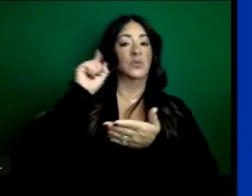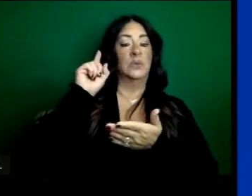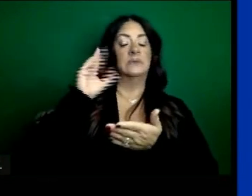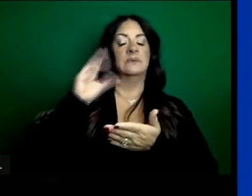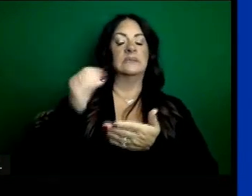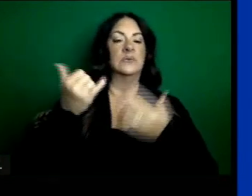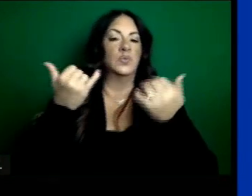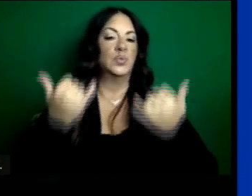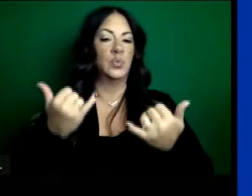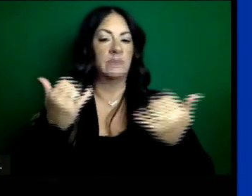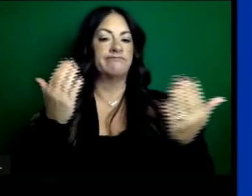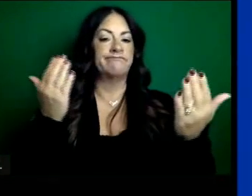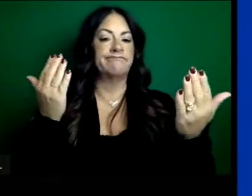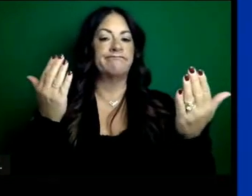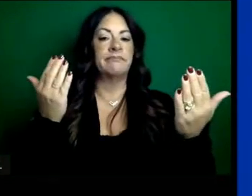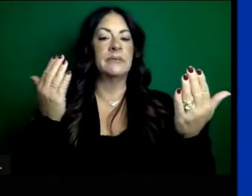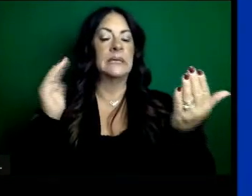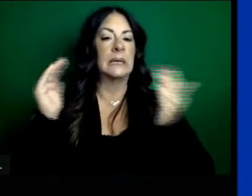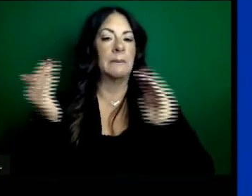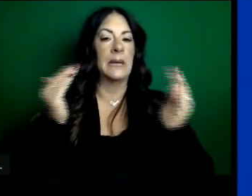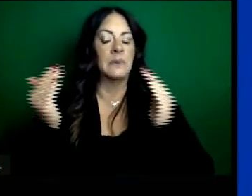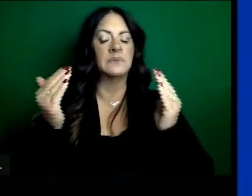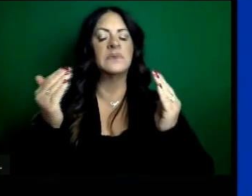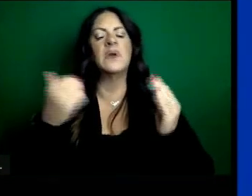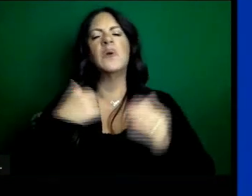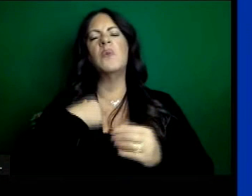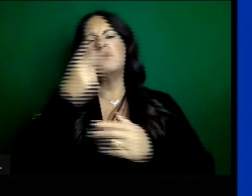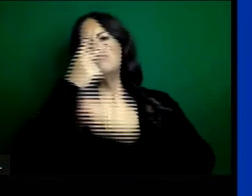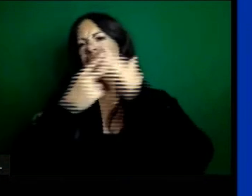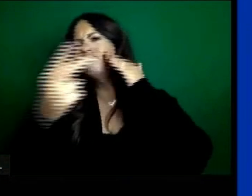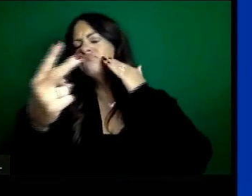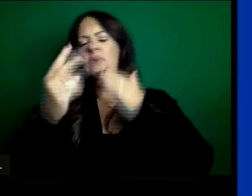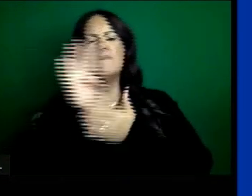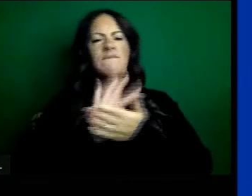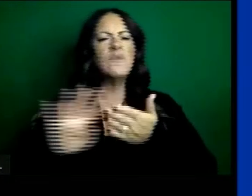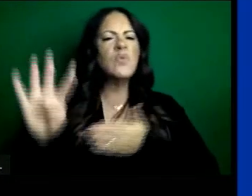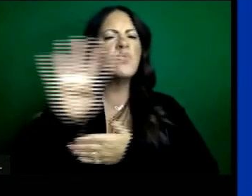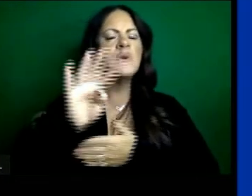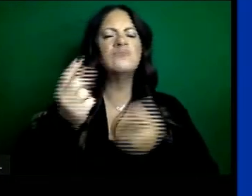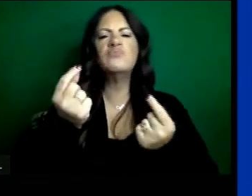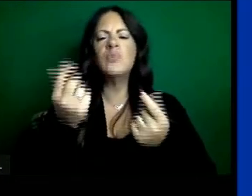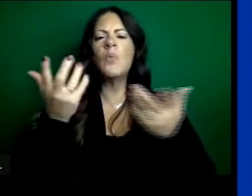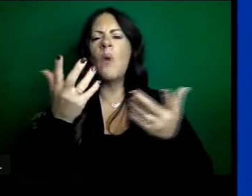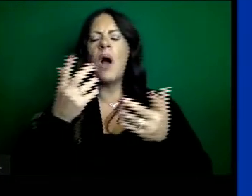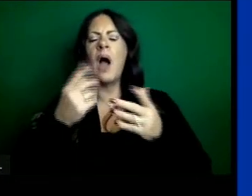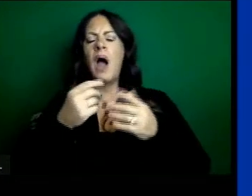NEXT SLIDE. SO HERE ARE -- A SLIDE I SHOWED A VERSION LAST WEEK TO SHOW WHERE OUR PROJECTIONS ARE